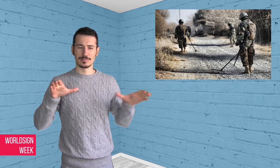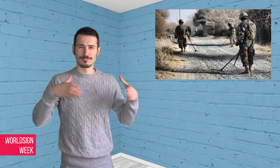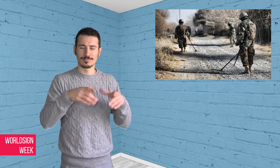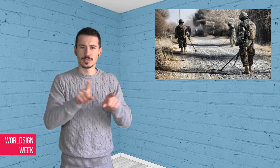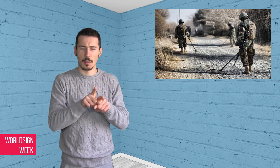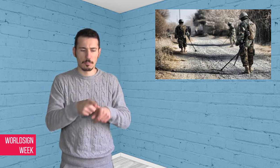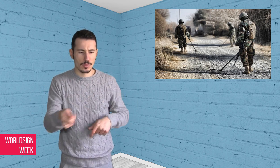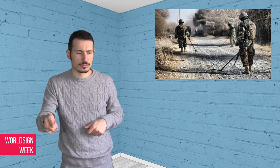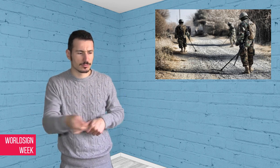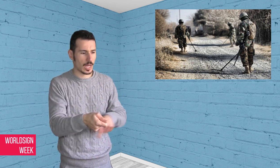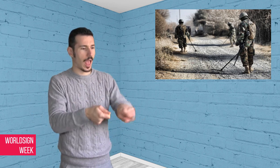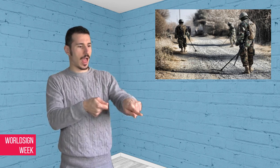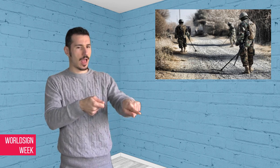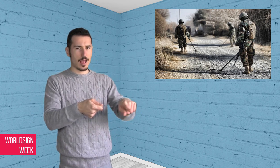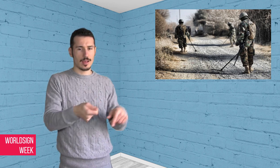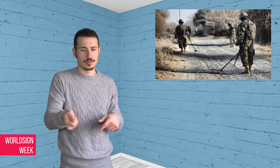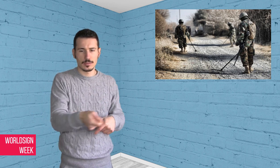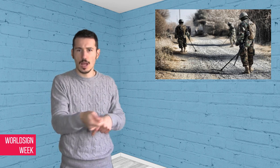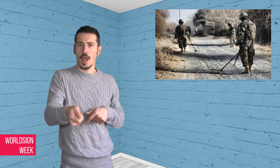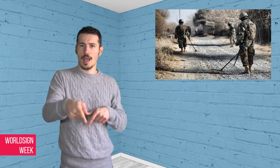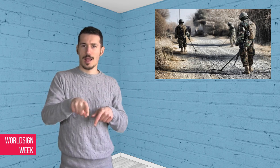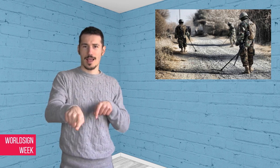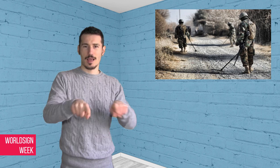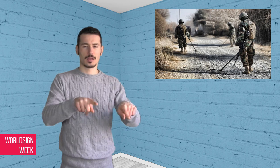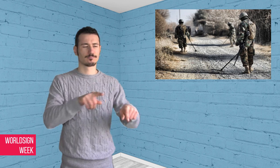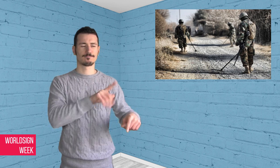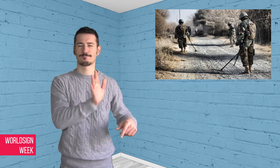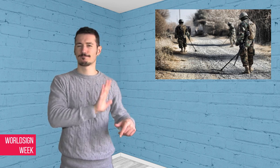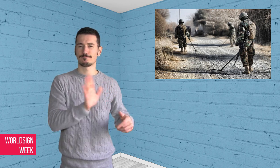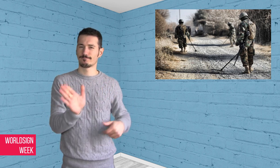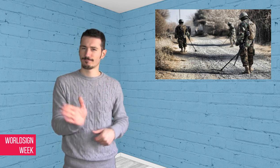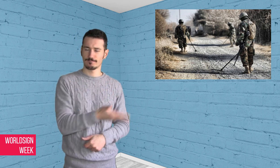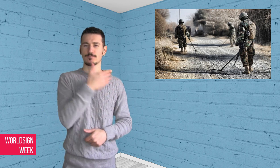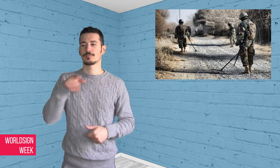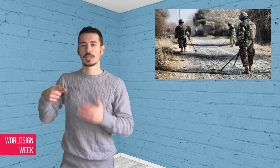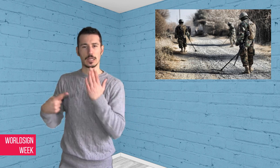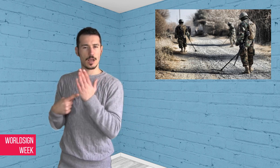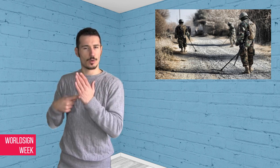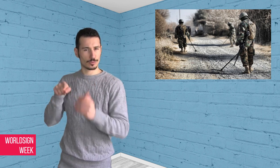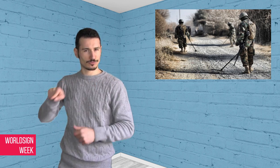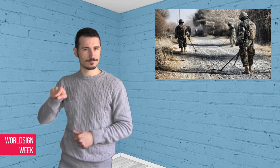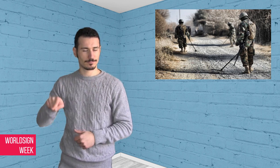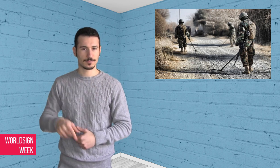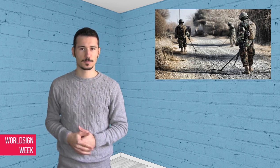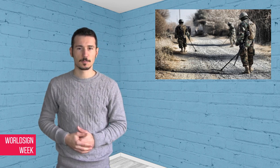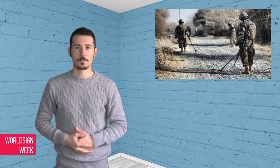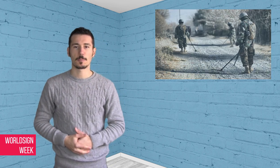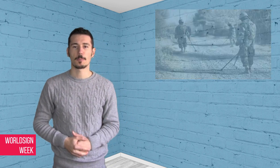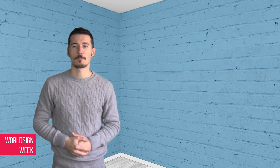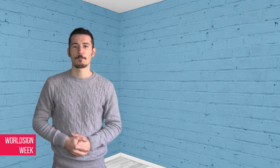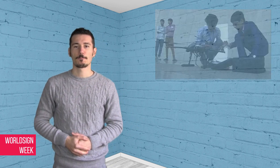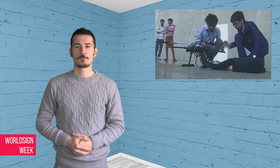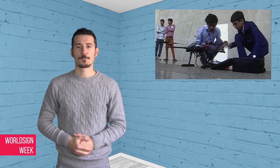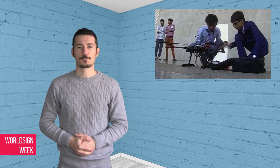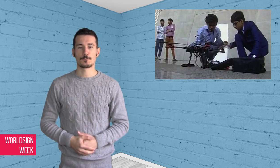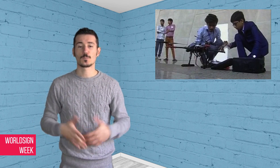state Gujarat in western India. How did Zala come up with this idea?